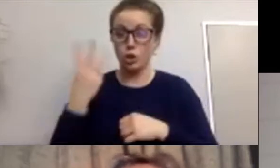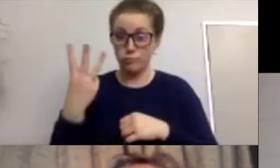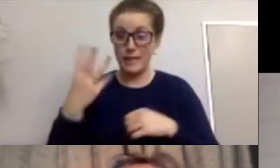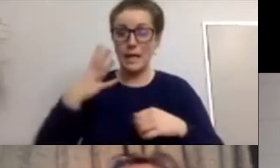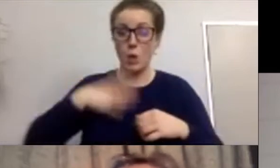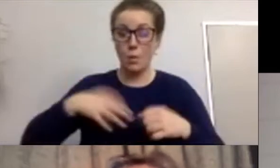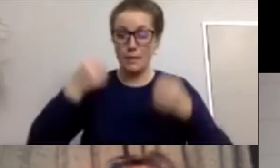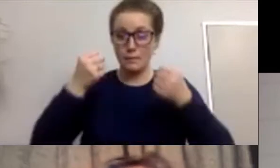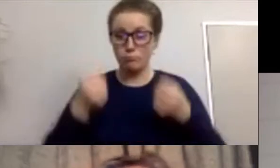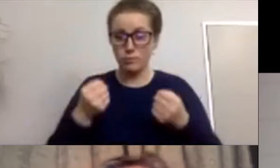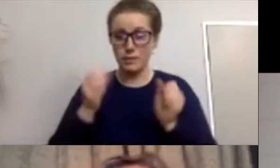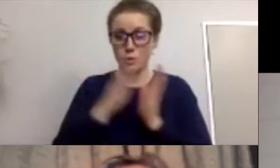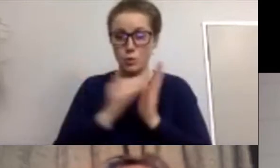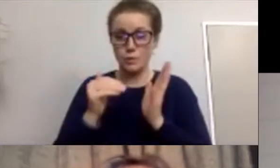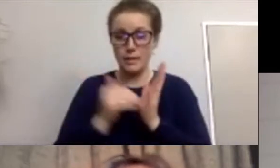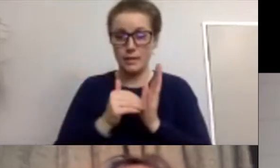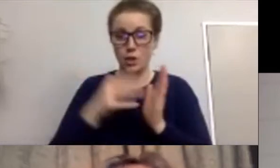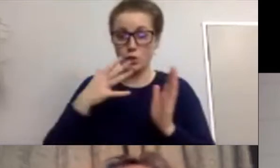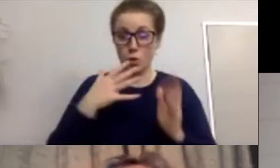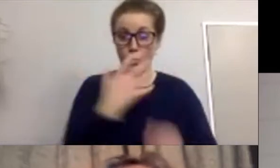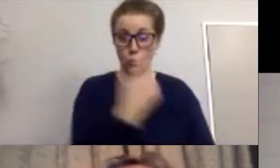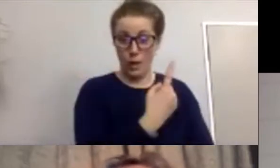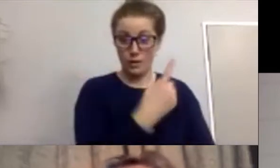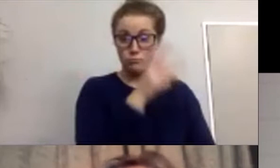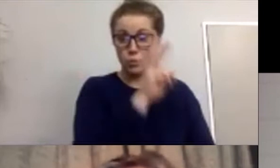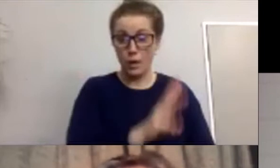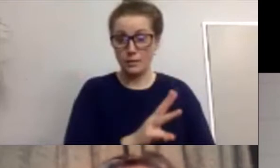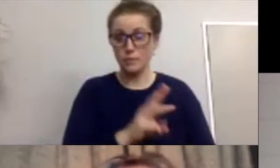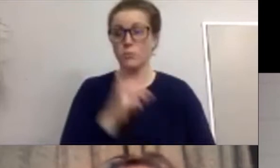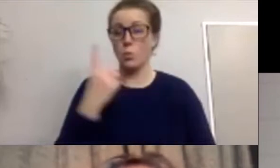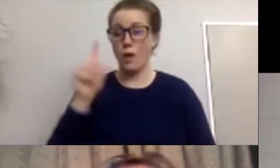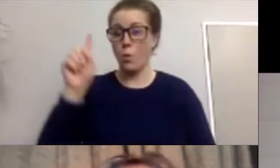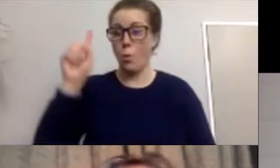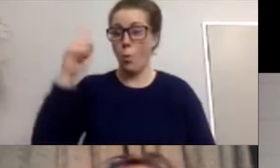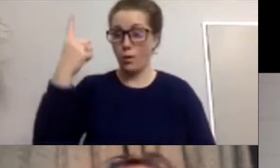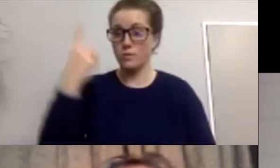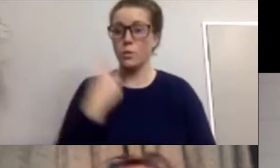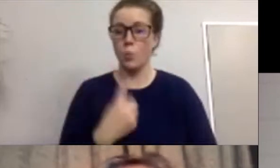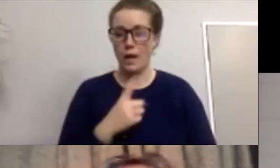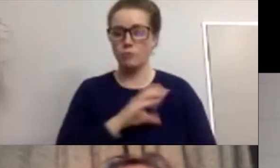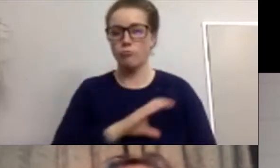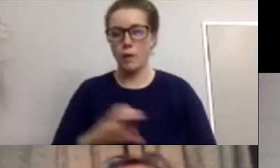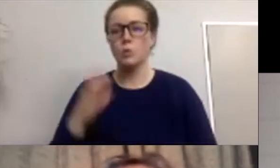So there's a women's prison in Wellington, Christchurch and Auckland. This is a project that